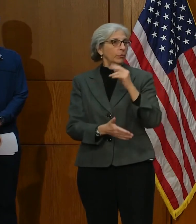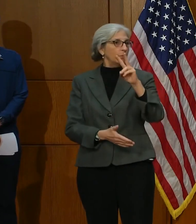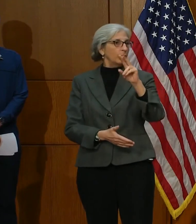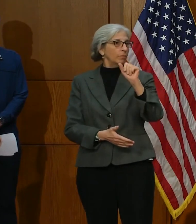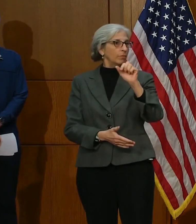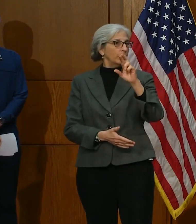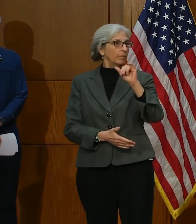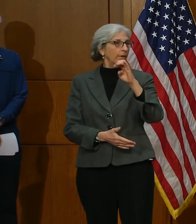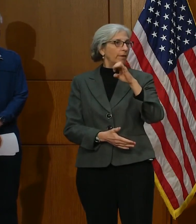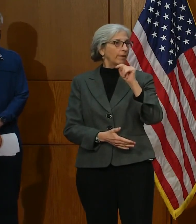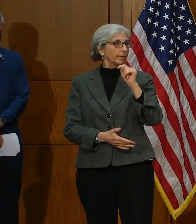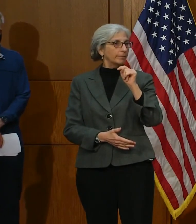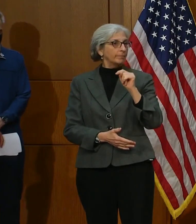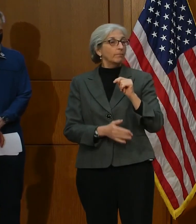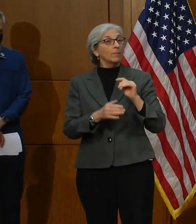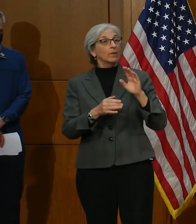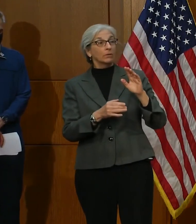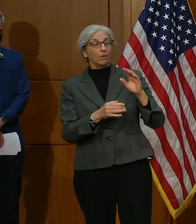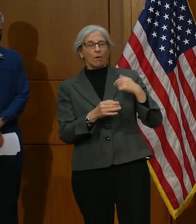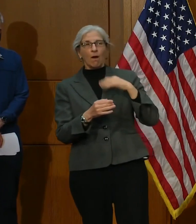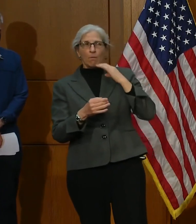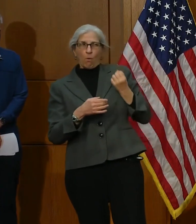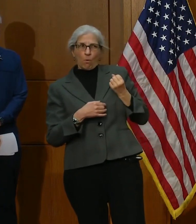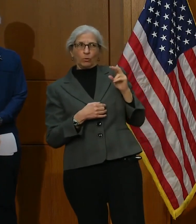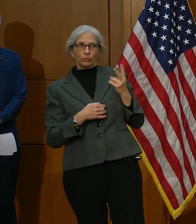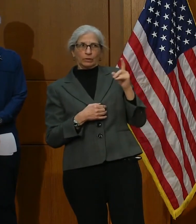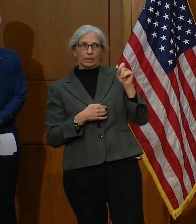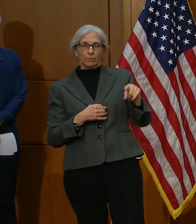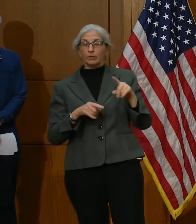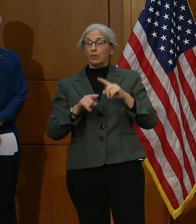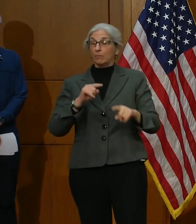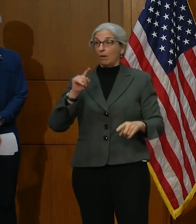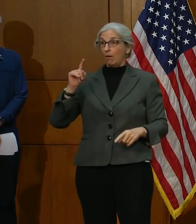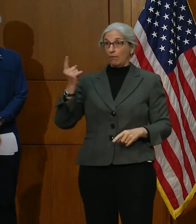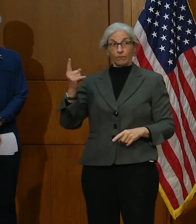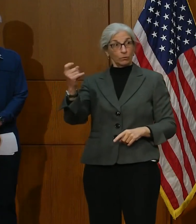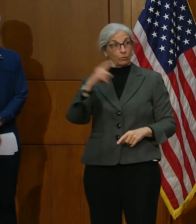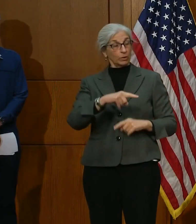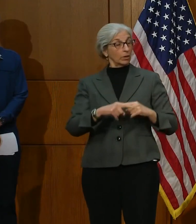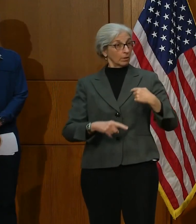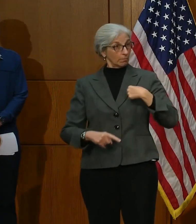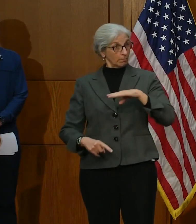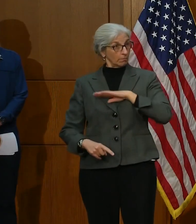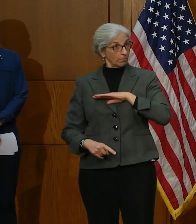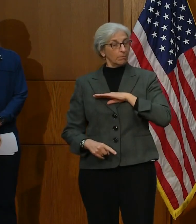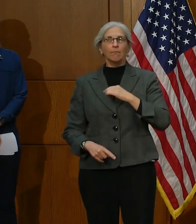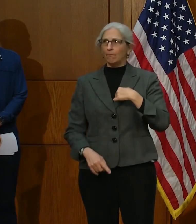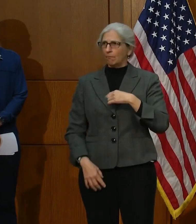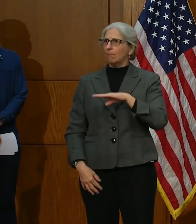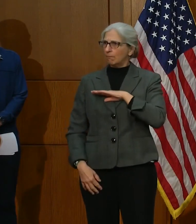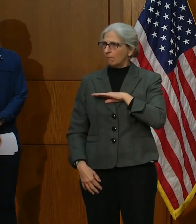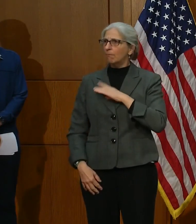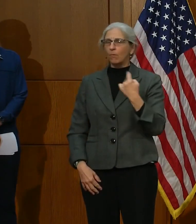VARIANT. I MEAN, COME BACK TO THIS. THE SECOND QUESTION. THE